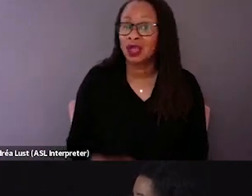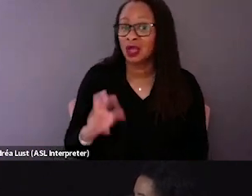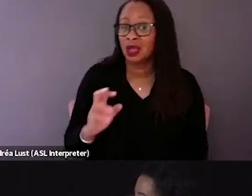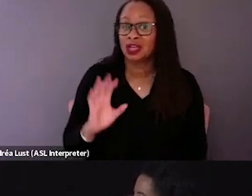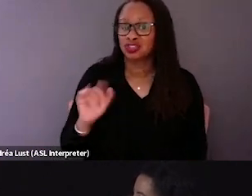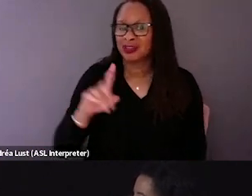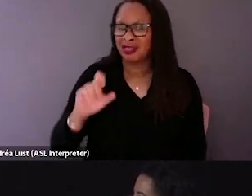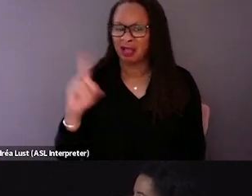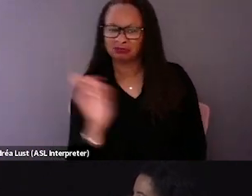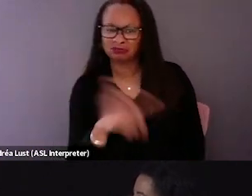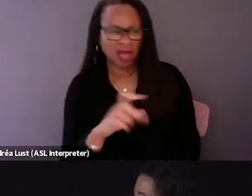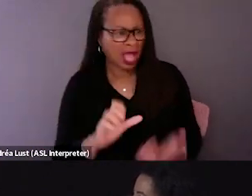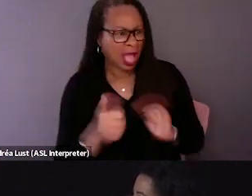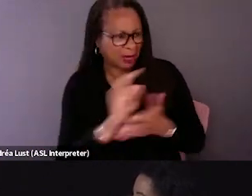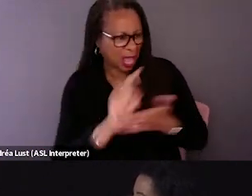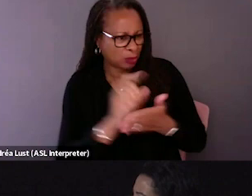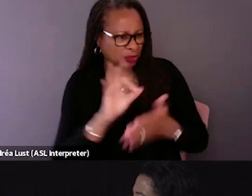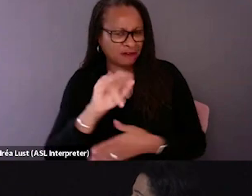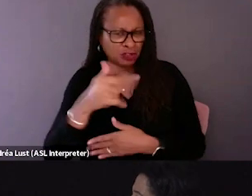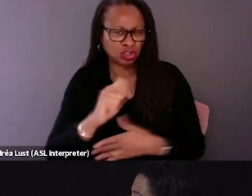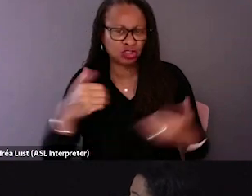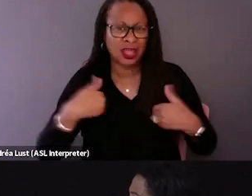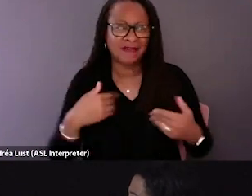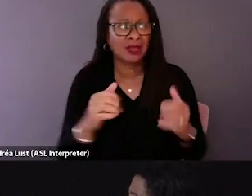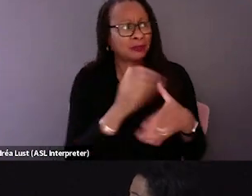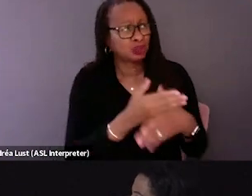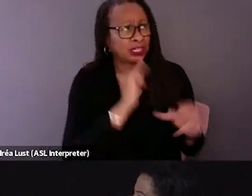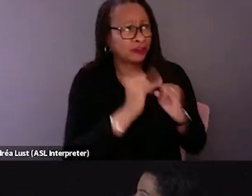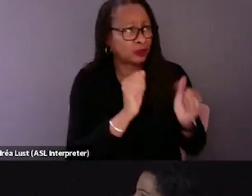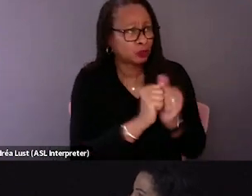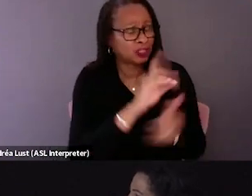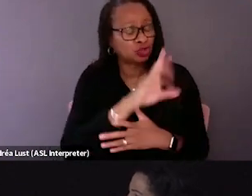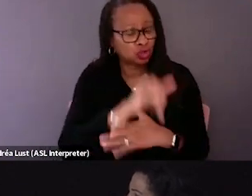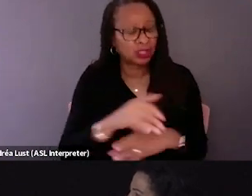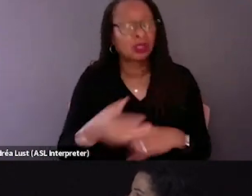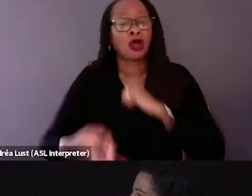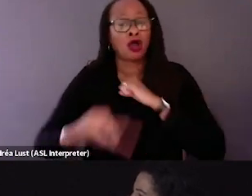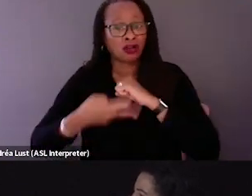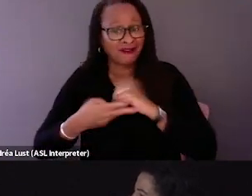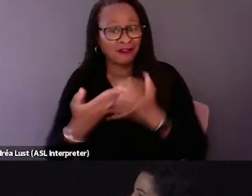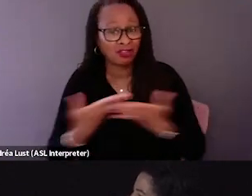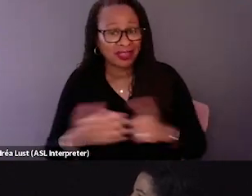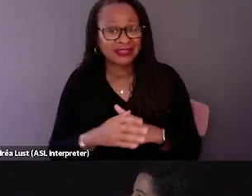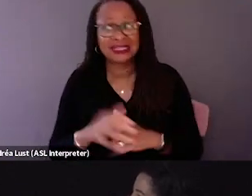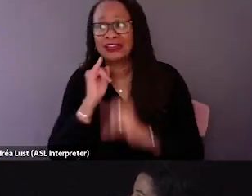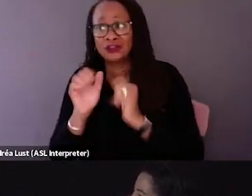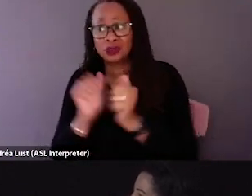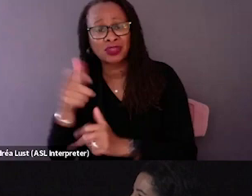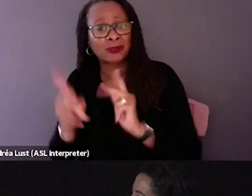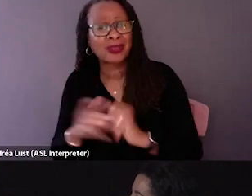between interviews with Judy and other people and also some of the archival things that you go through? I can't even imagine where you began.